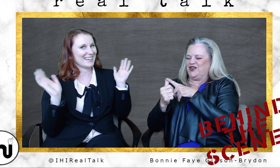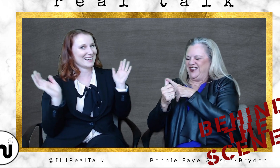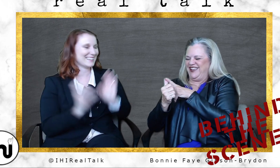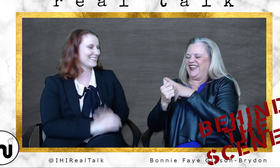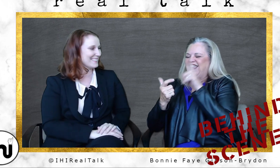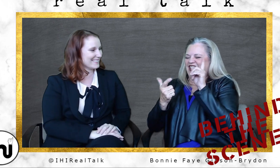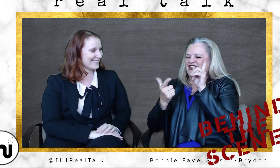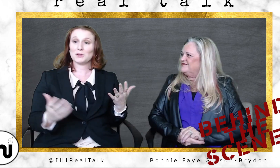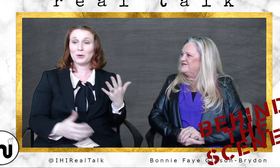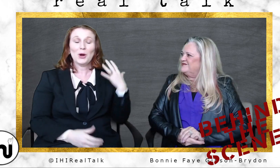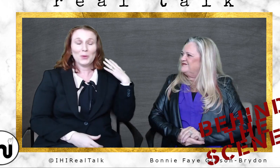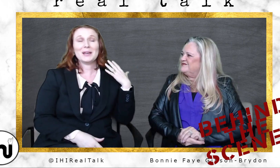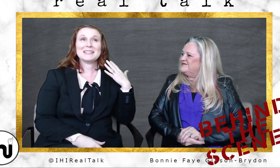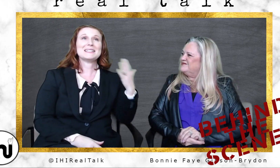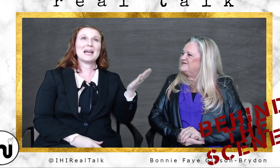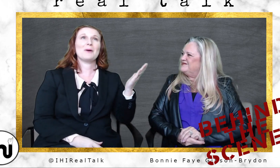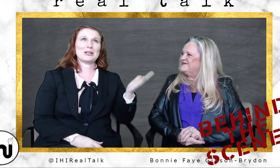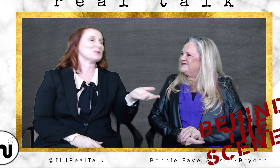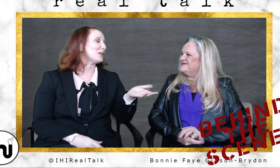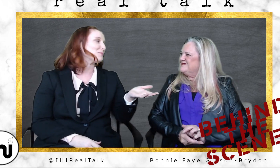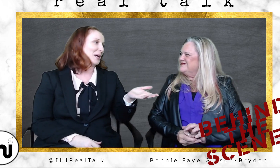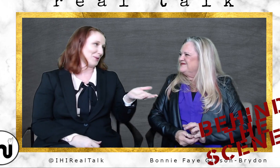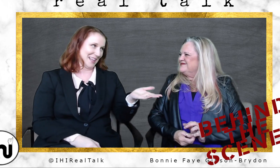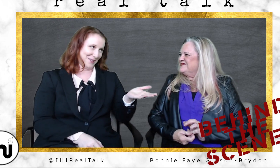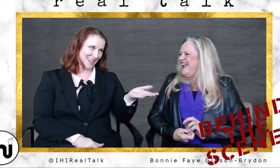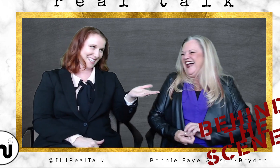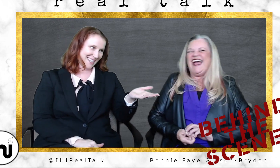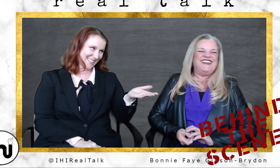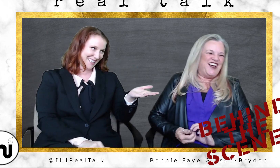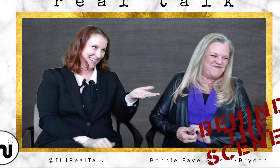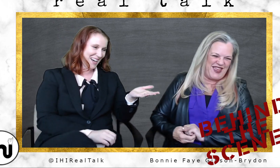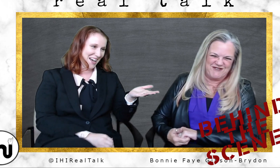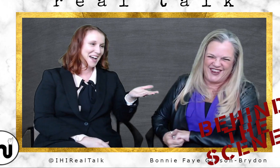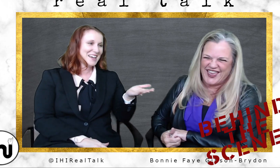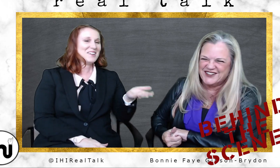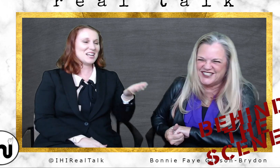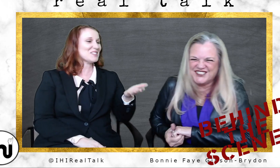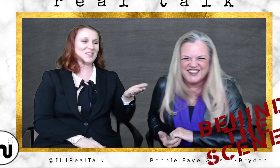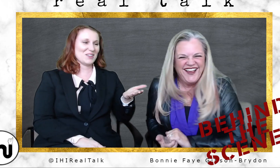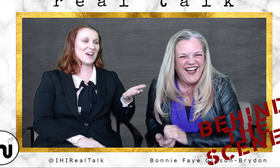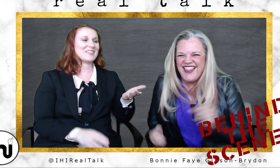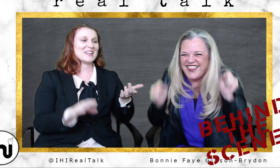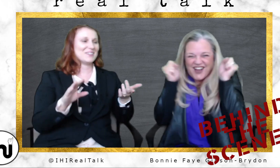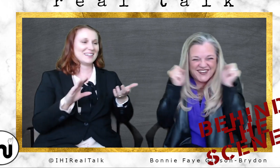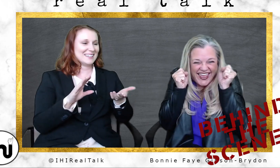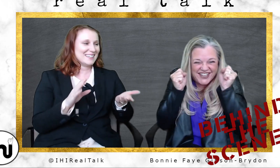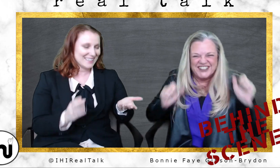So, we can see how much you love playing with language. Bonnie: I love playing with language! I love language!